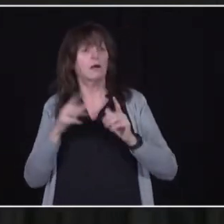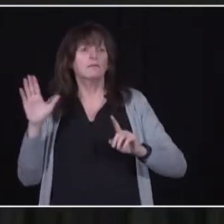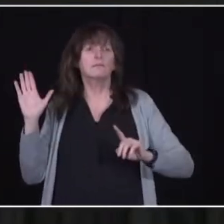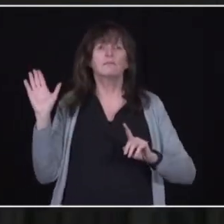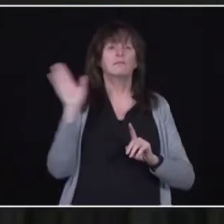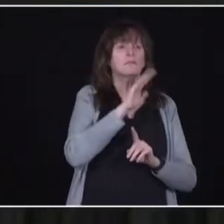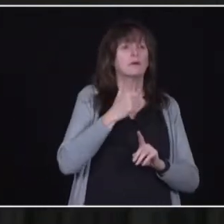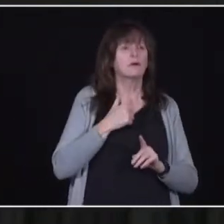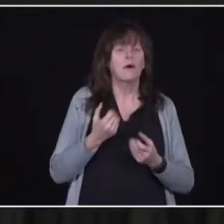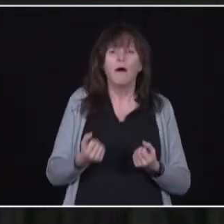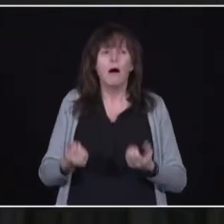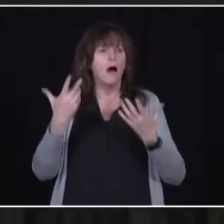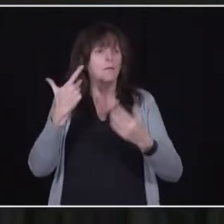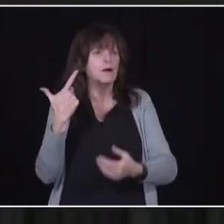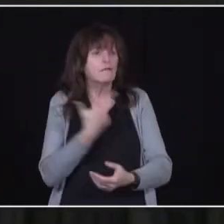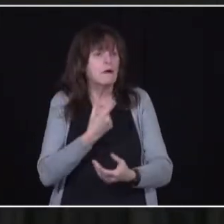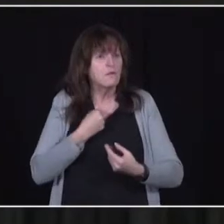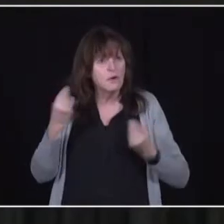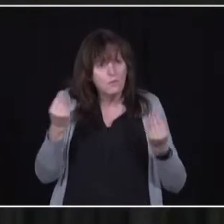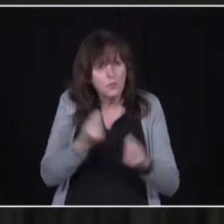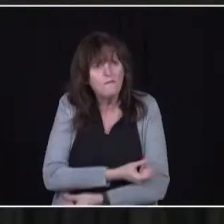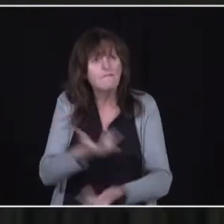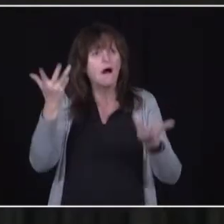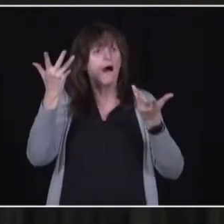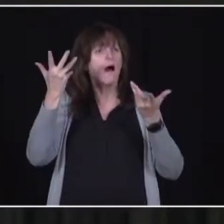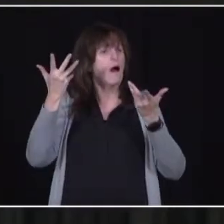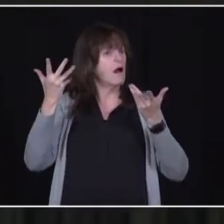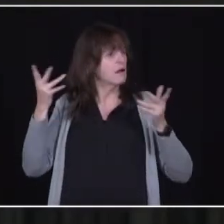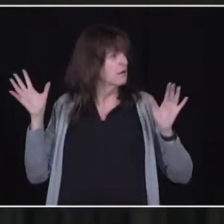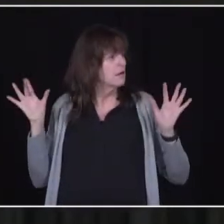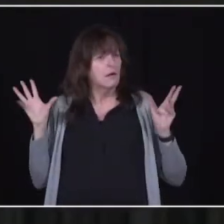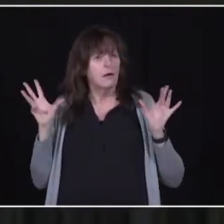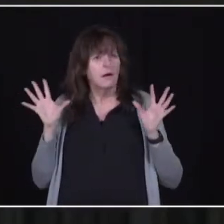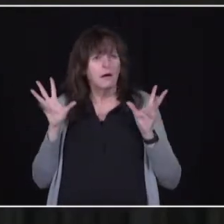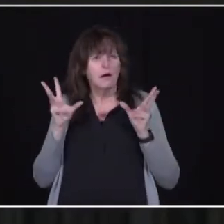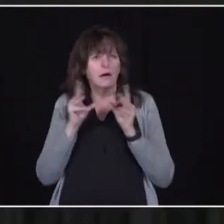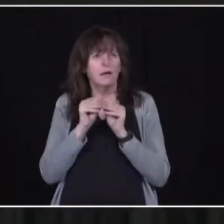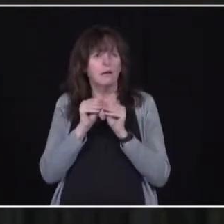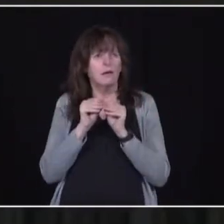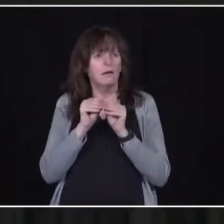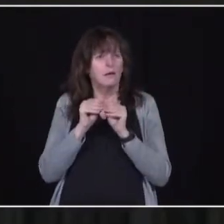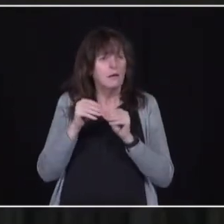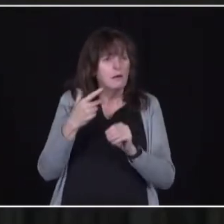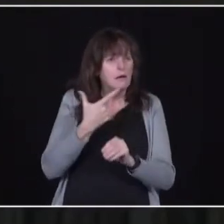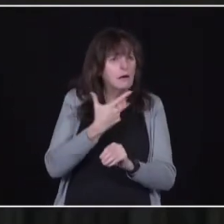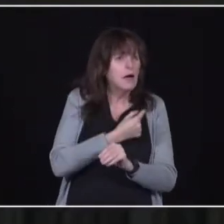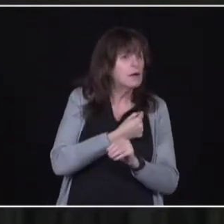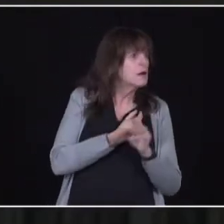You can add up all the vaccines in the entire country in all the provinces in Ontario alone